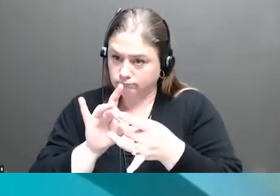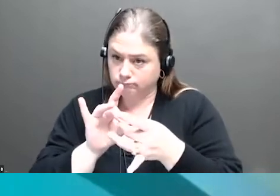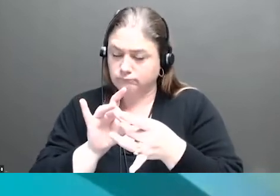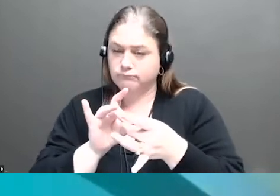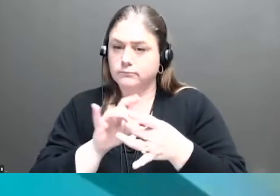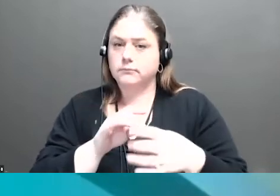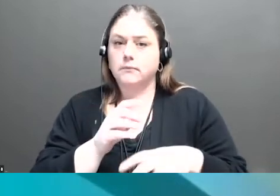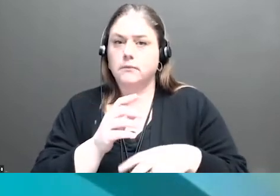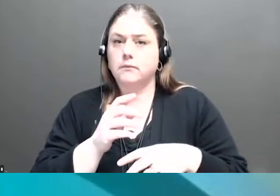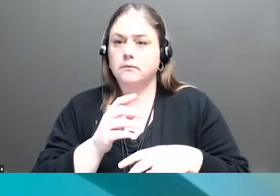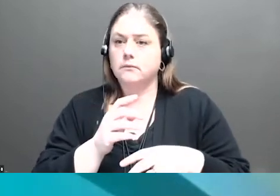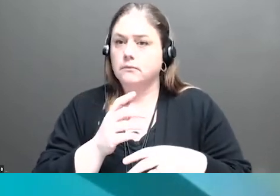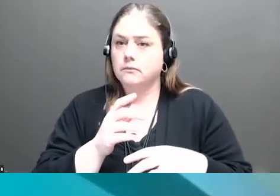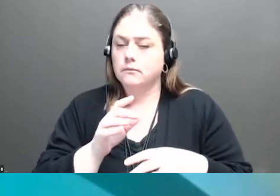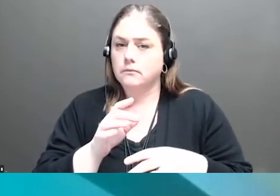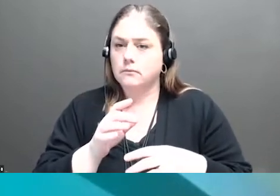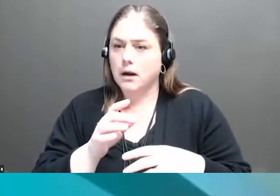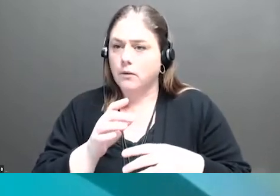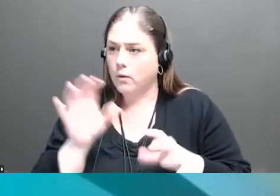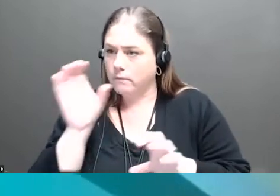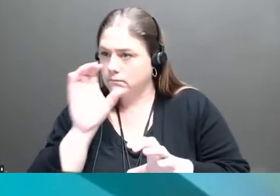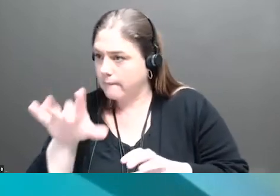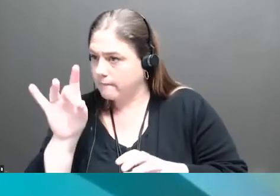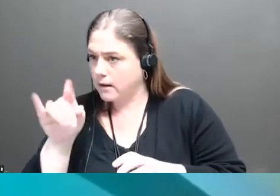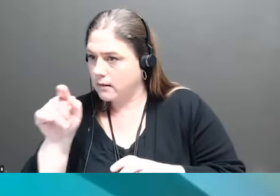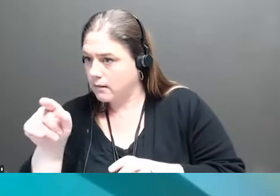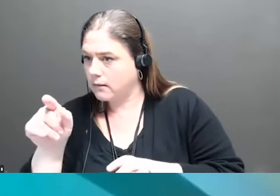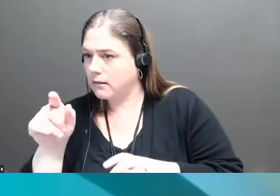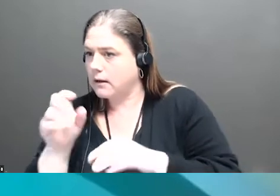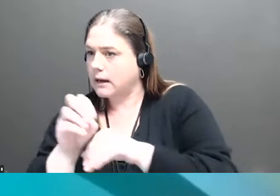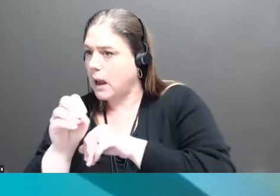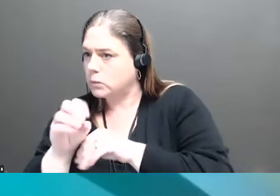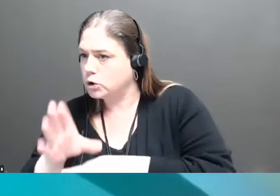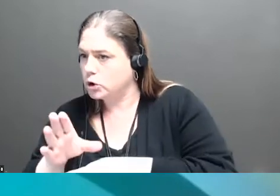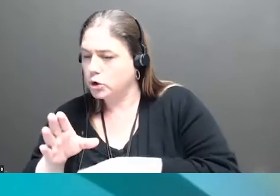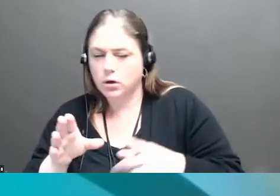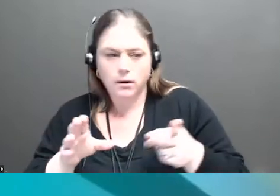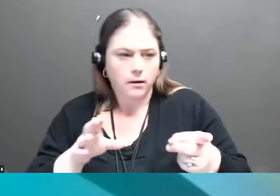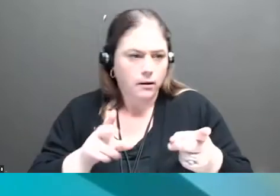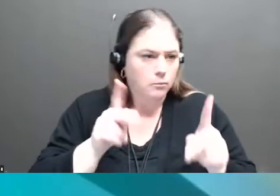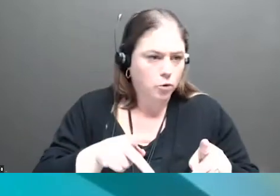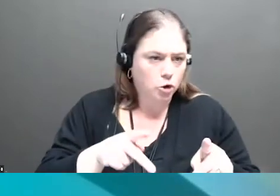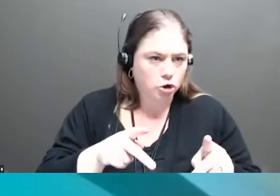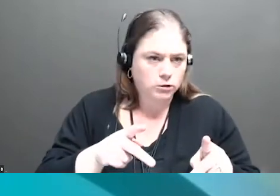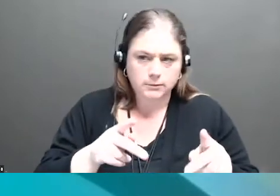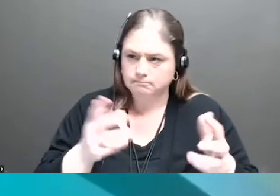suitable job counselor, or career counselor or people in the field that they want to go into.